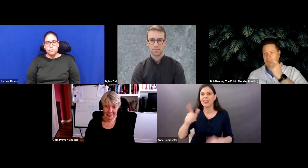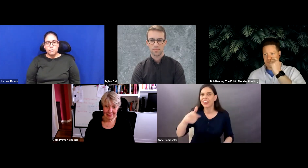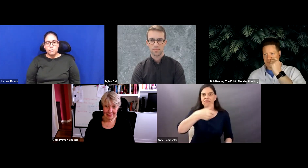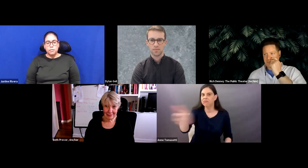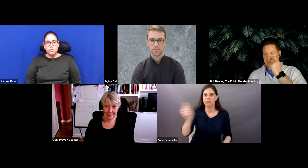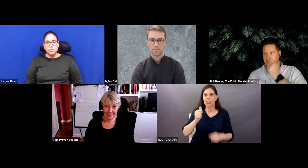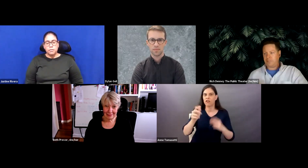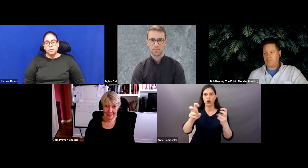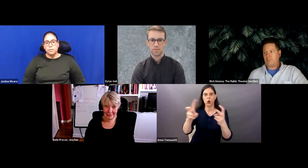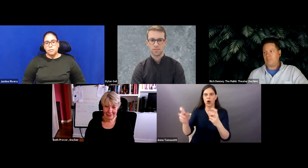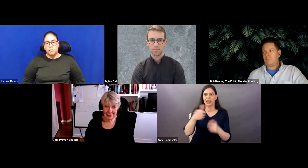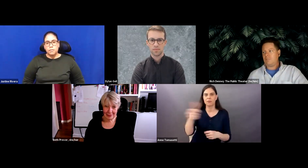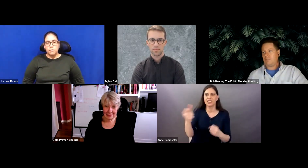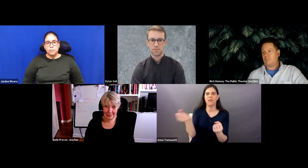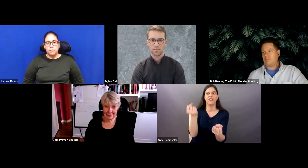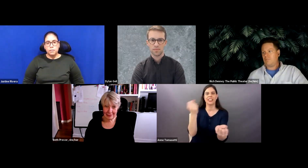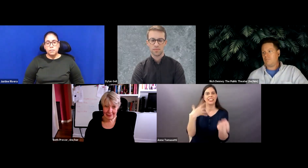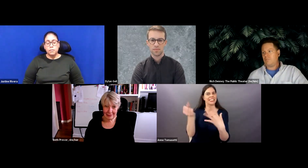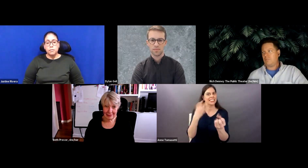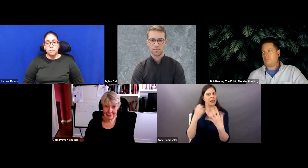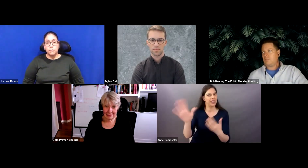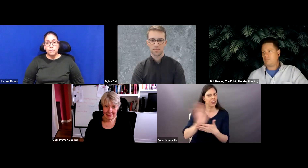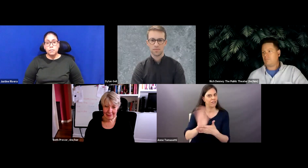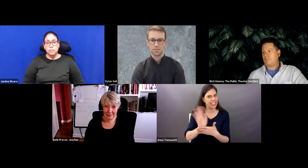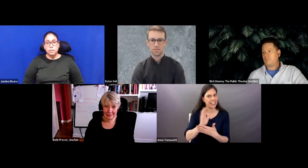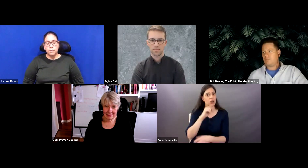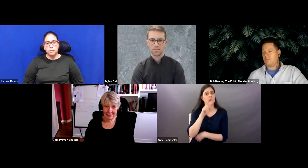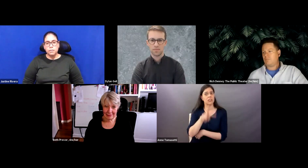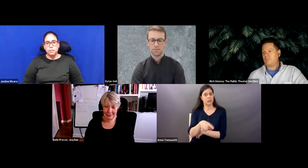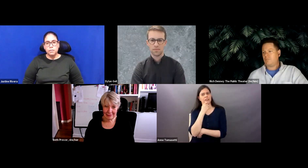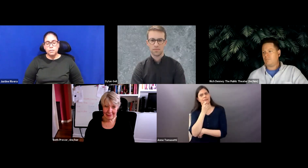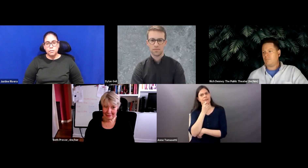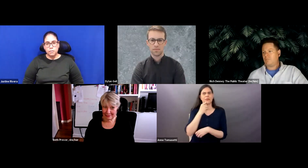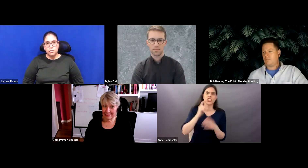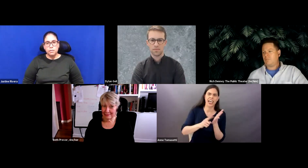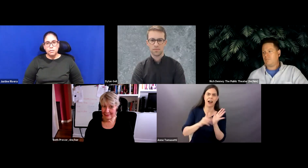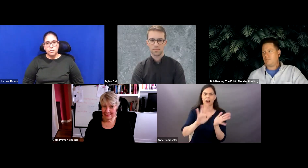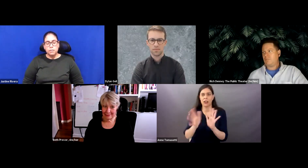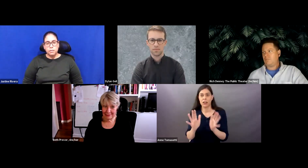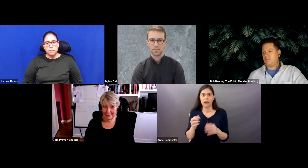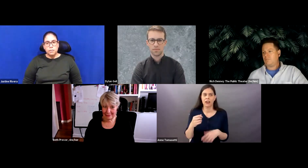frame and that everything was good. And then they self recorded their parts, and then they would send it to me, and